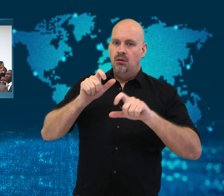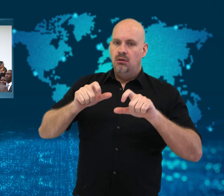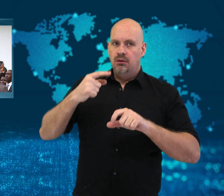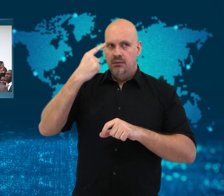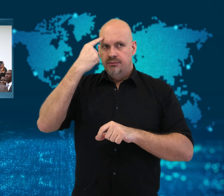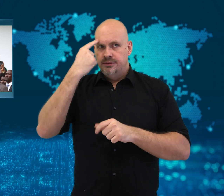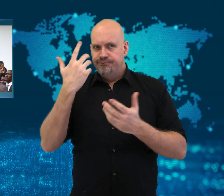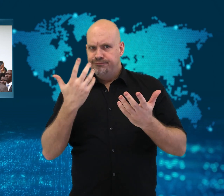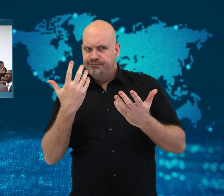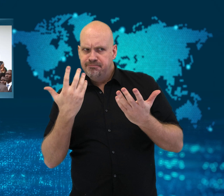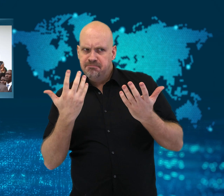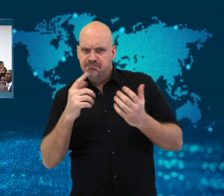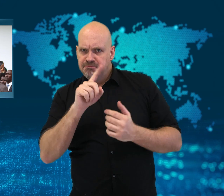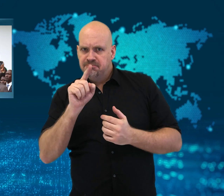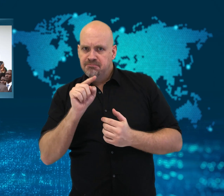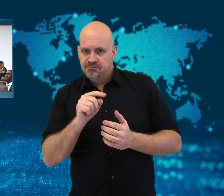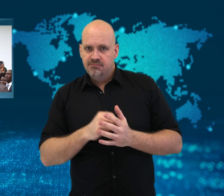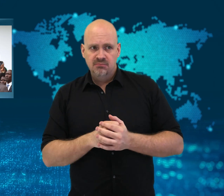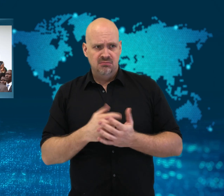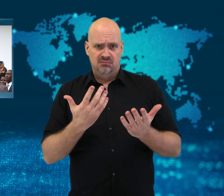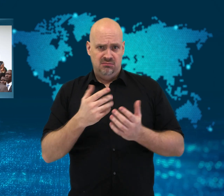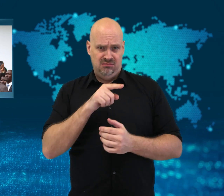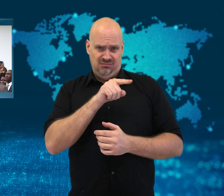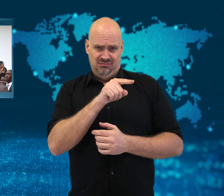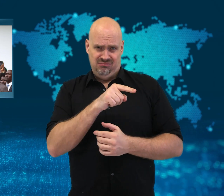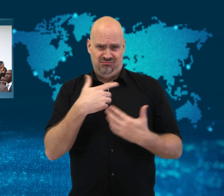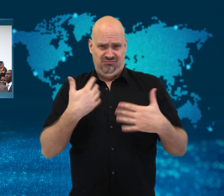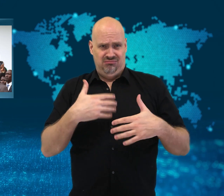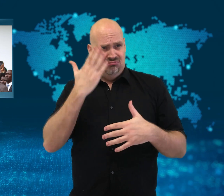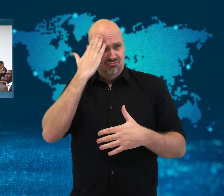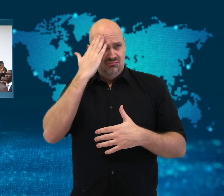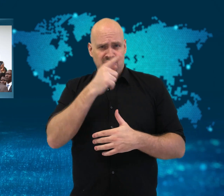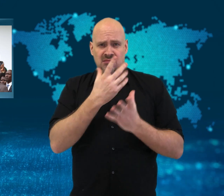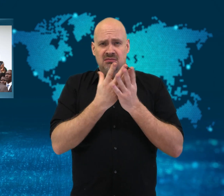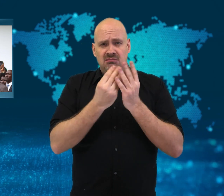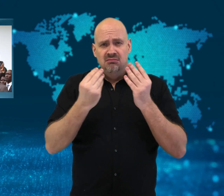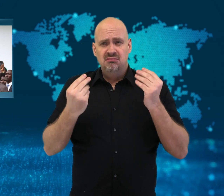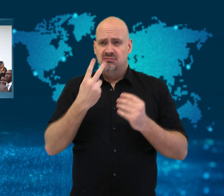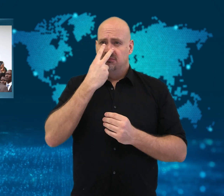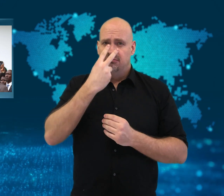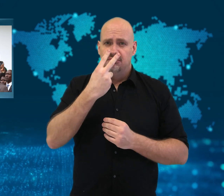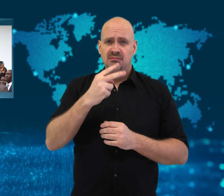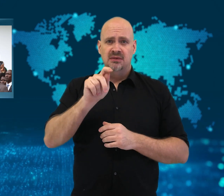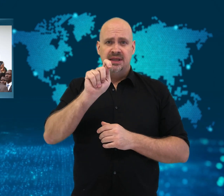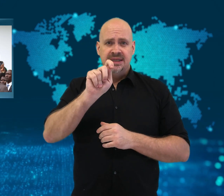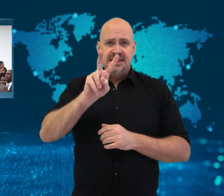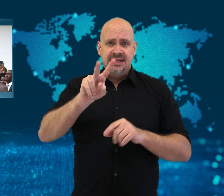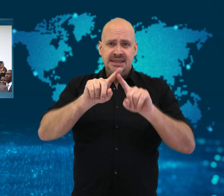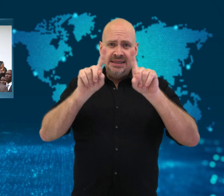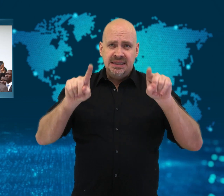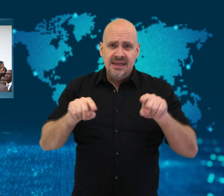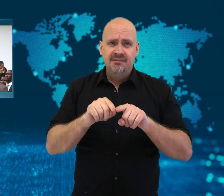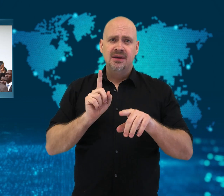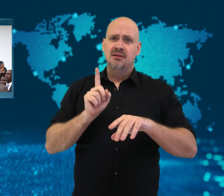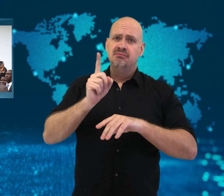His absence has created rumours because he is well-known for public